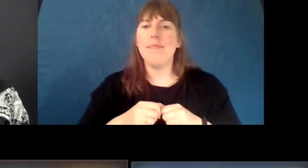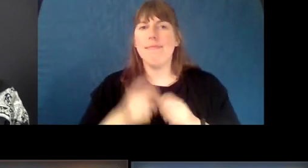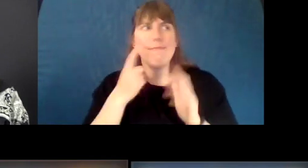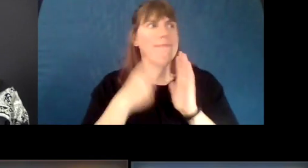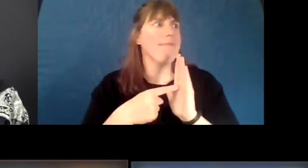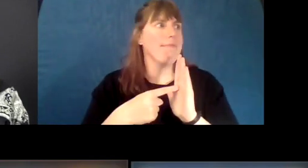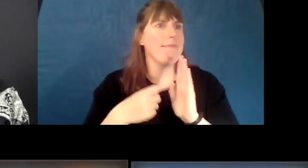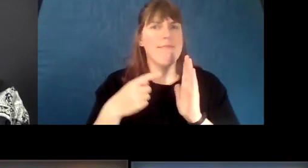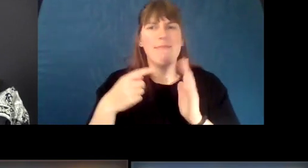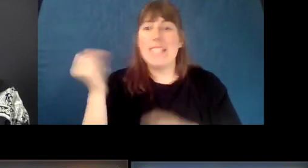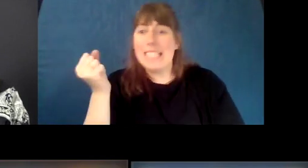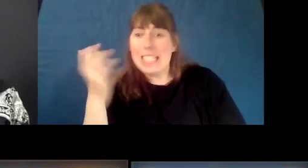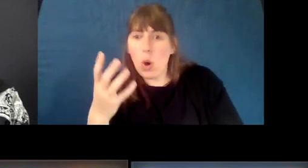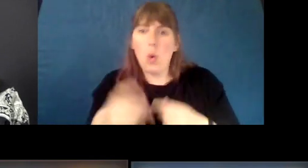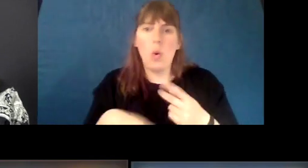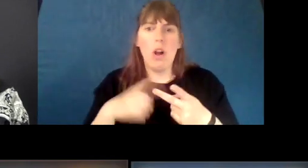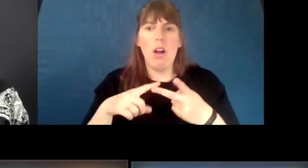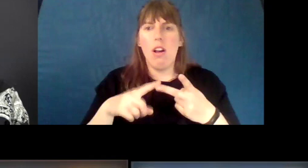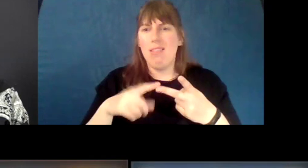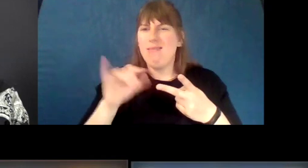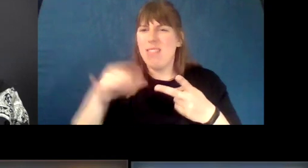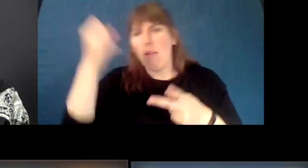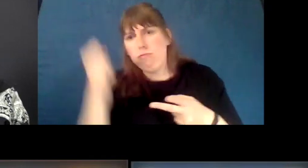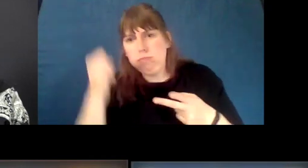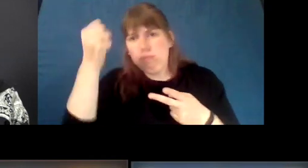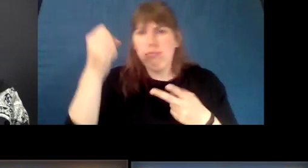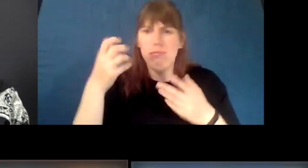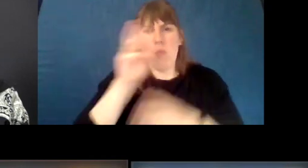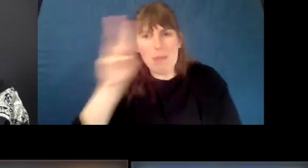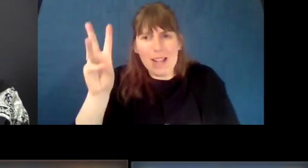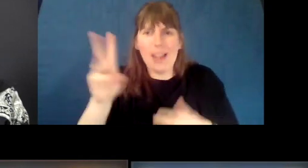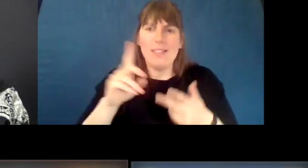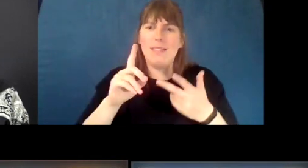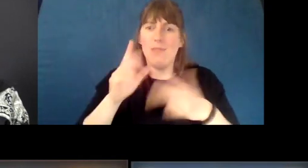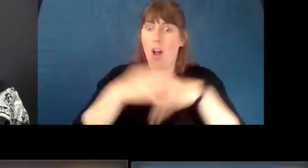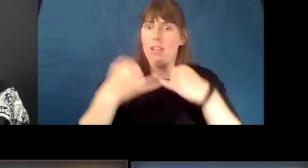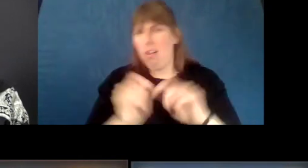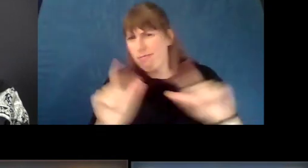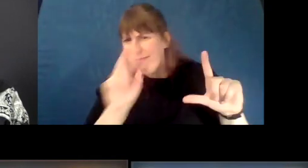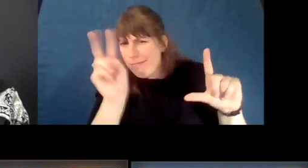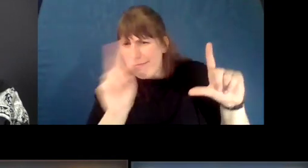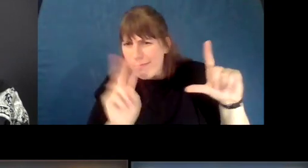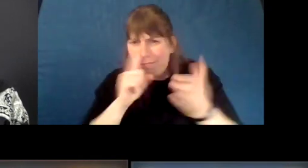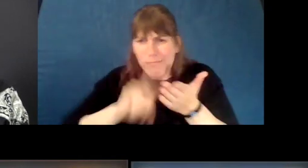casinos and gambling websites and platforms, and kind of figuring out what kind of slogan